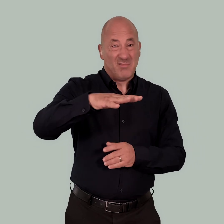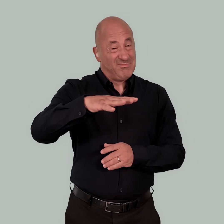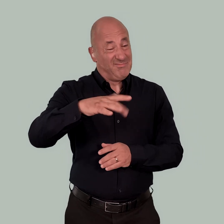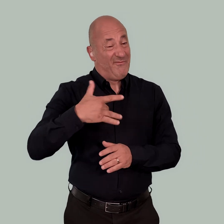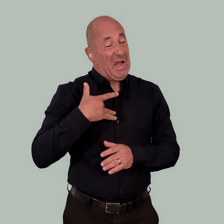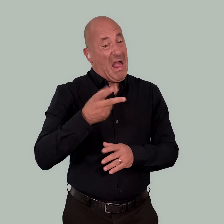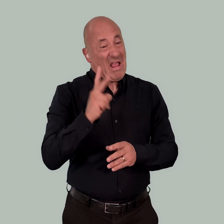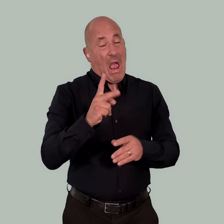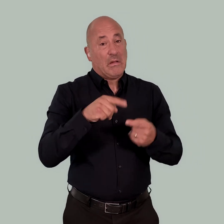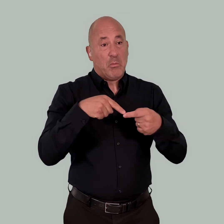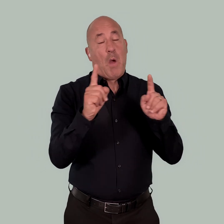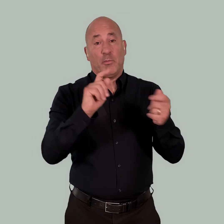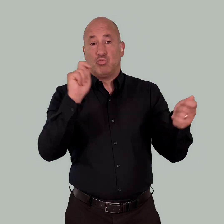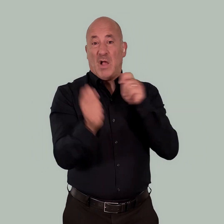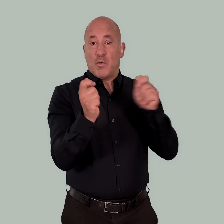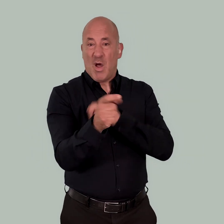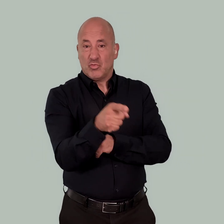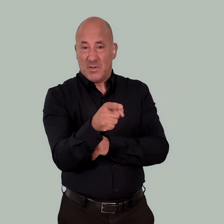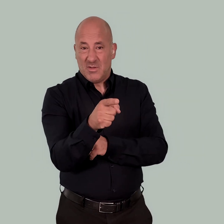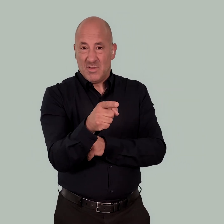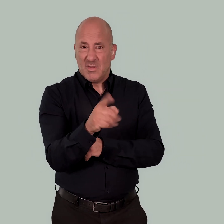of yet another transformation.